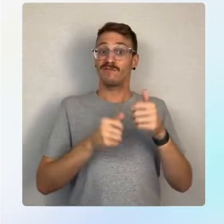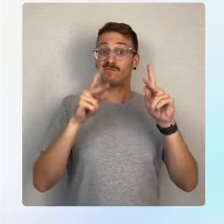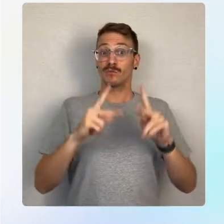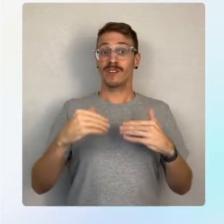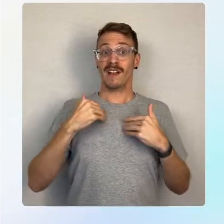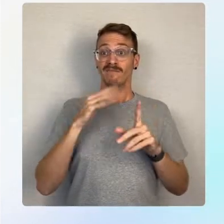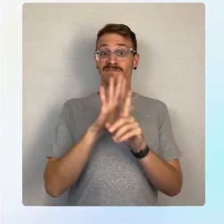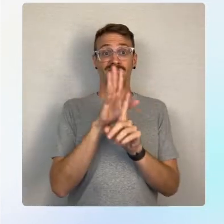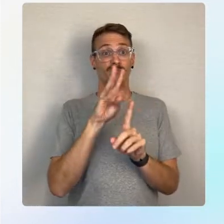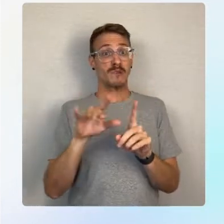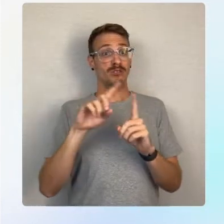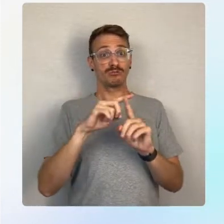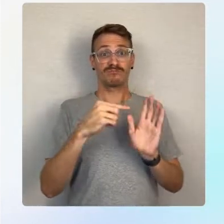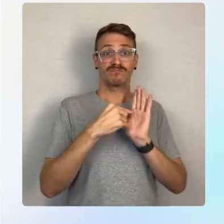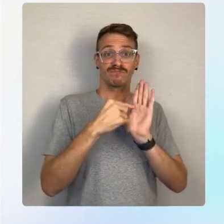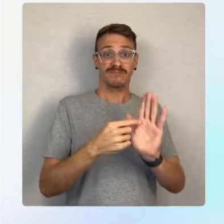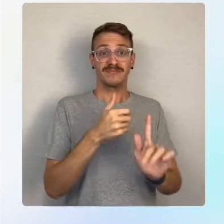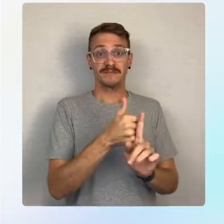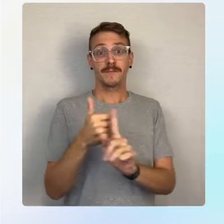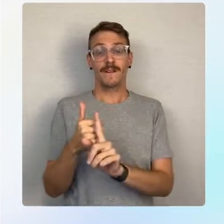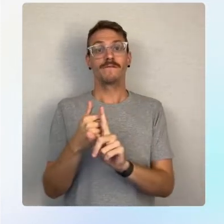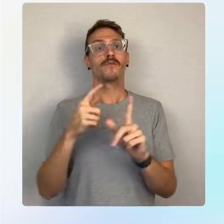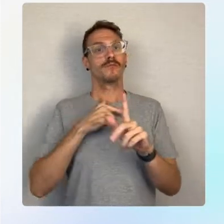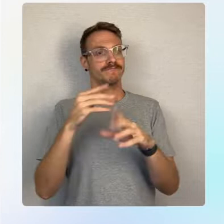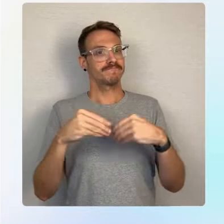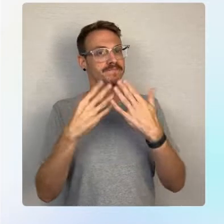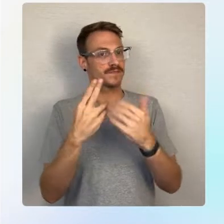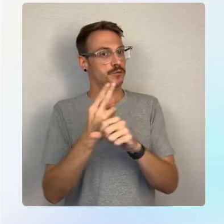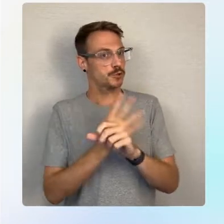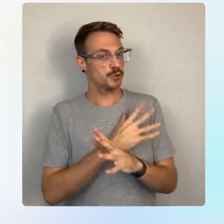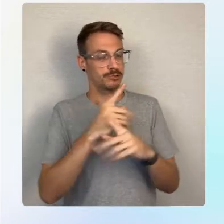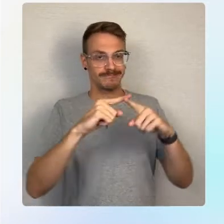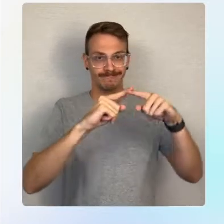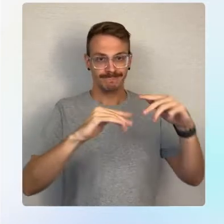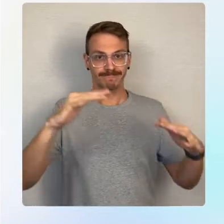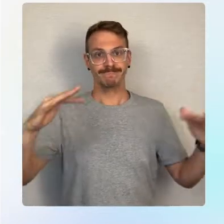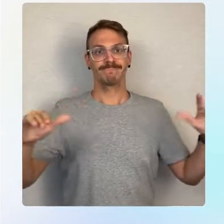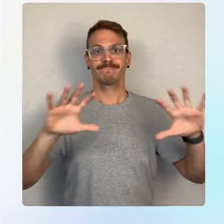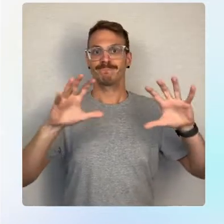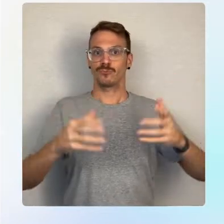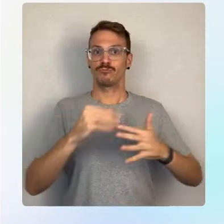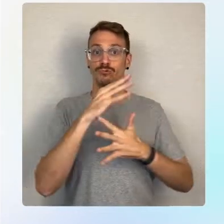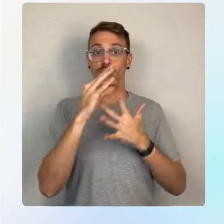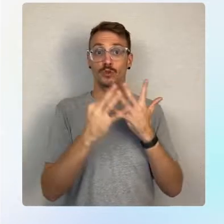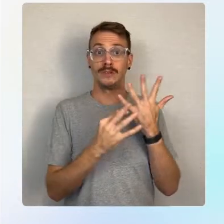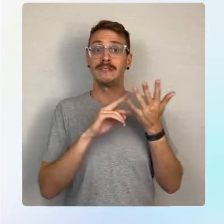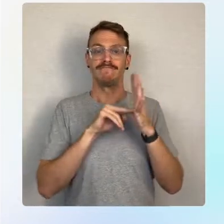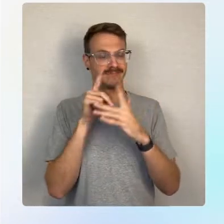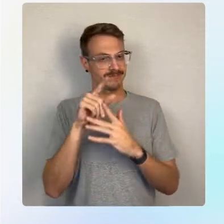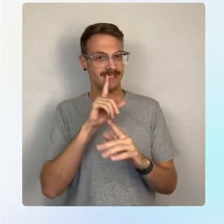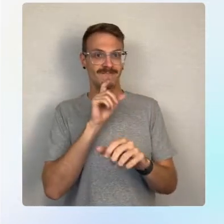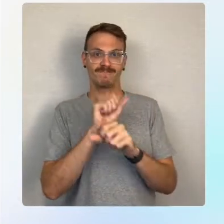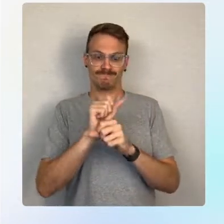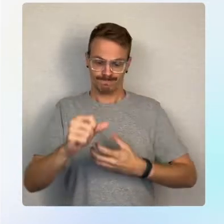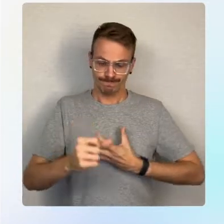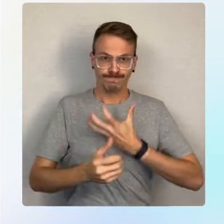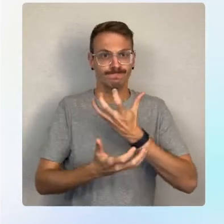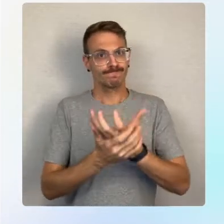of representing themselves. So we're giving users a diverse set of choices so that they can authentically represent themselves